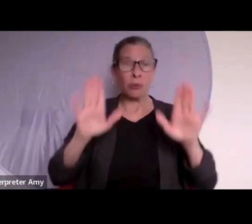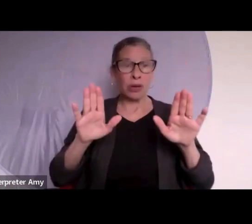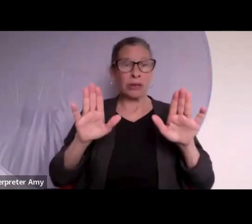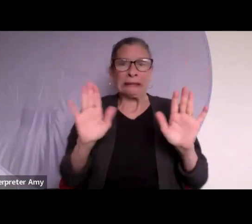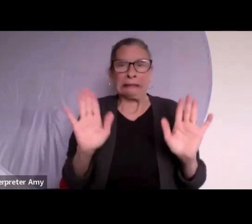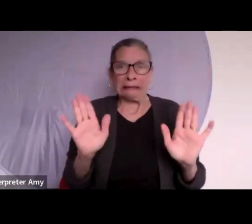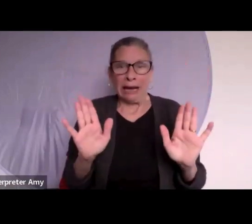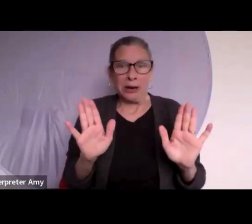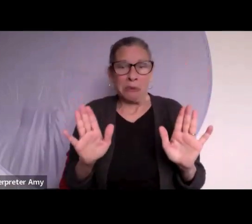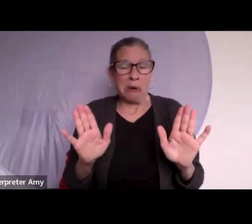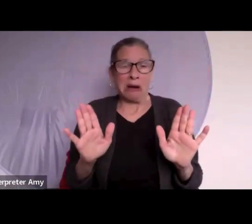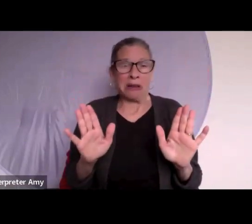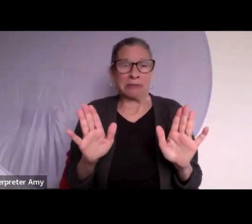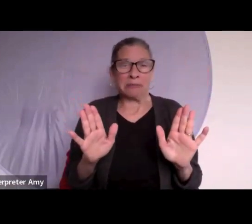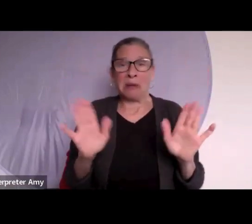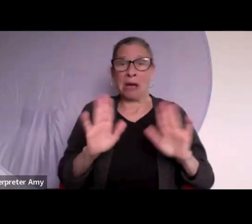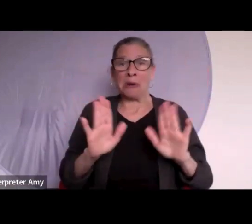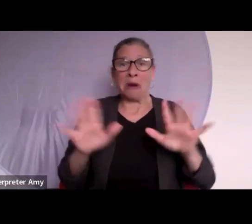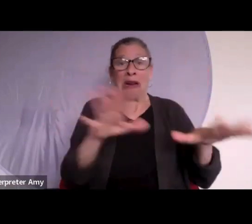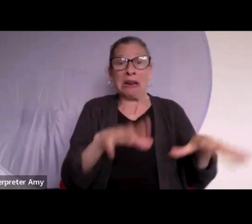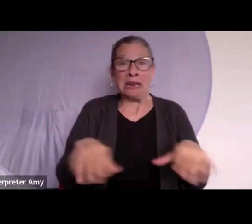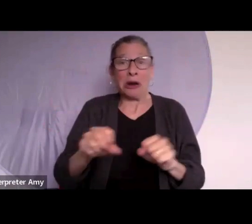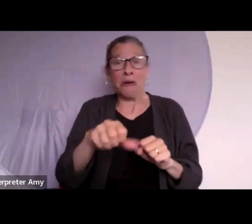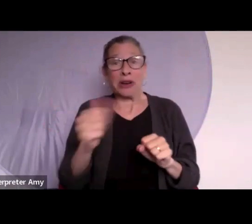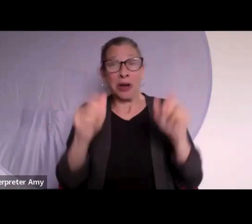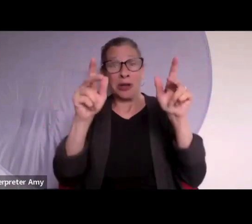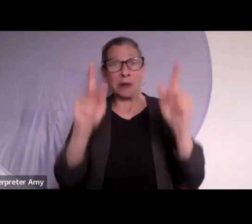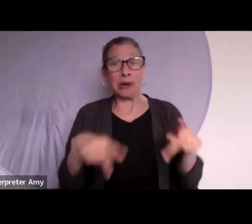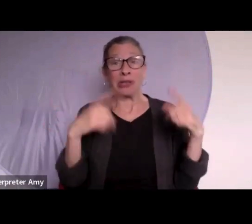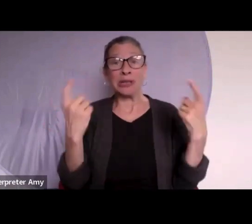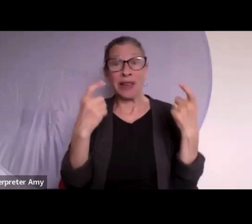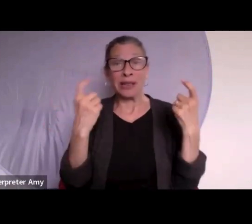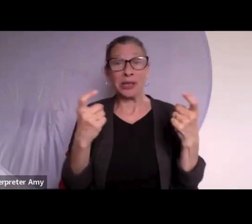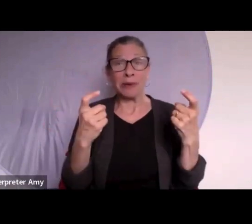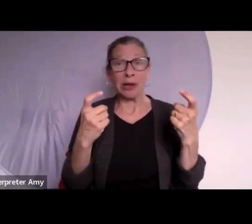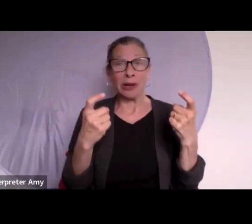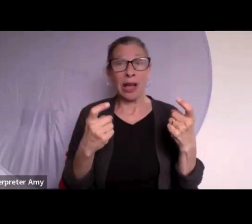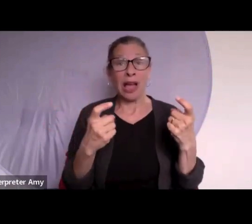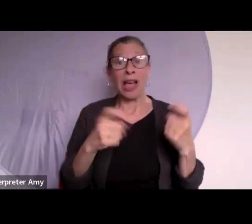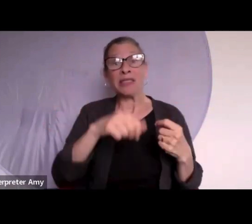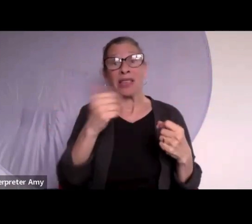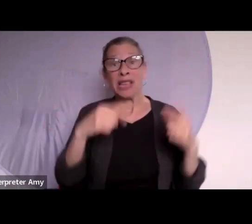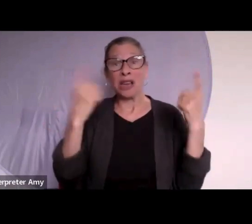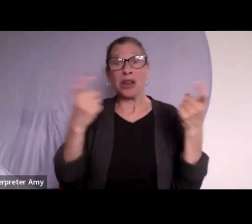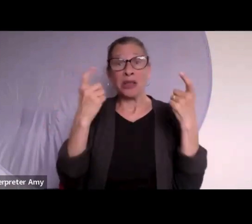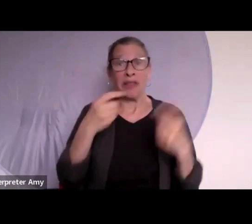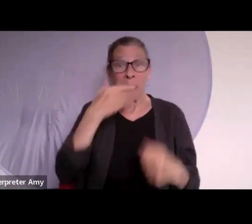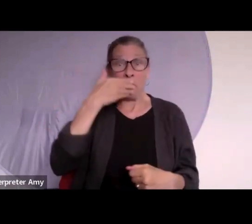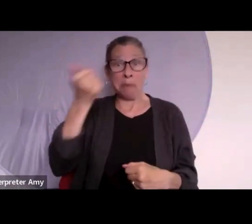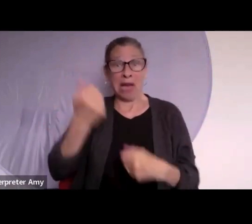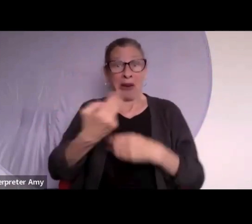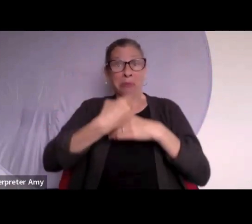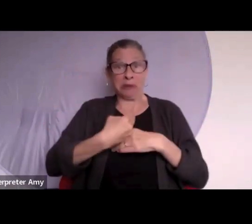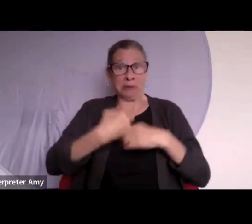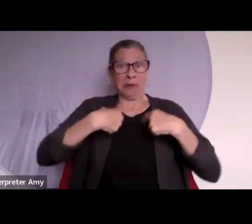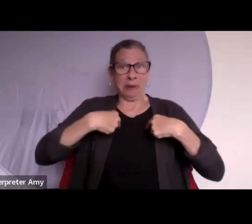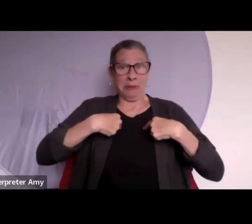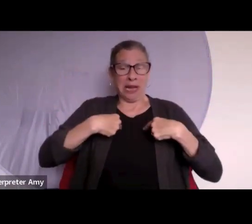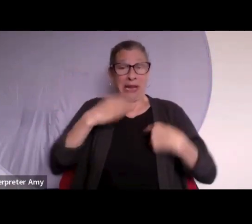there's a wonderful one other, I'd say even more progressive than us film festival as Berkeley is tends to be in, in